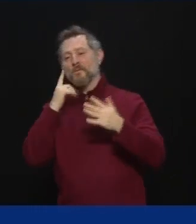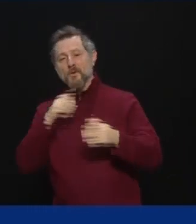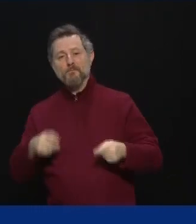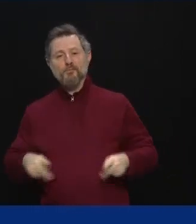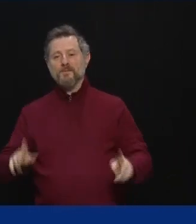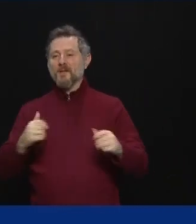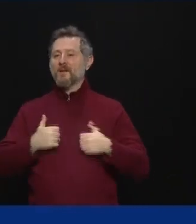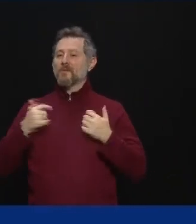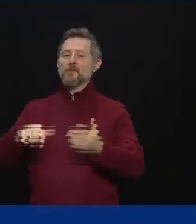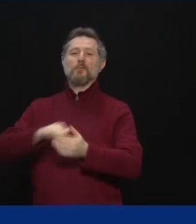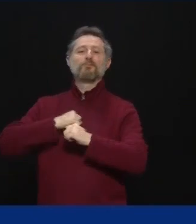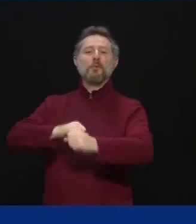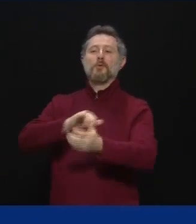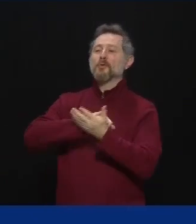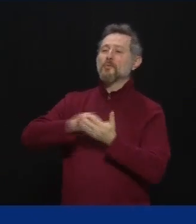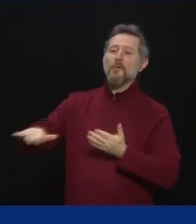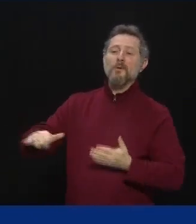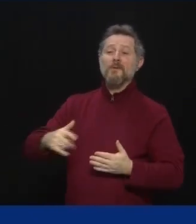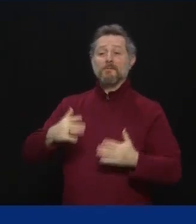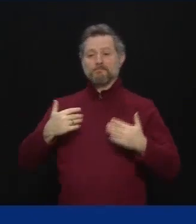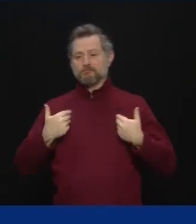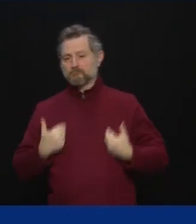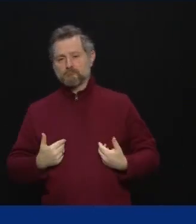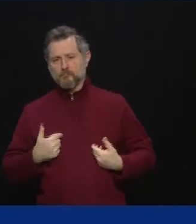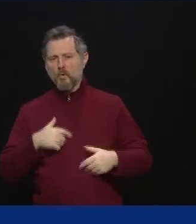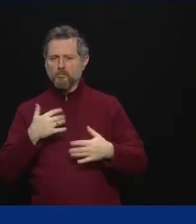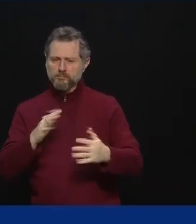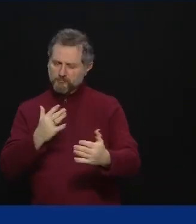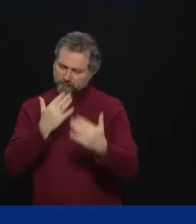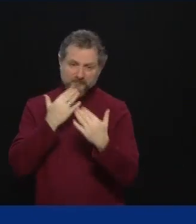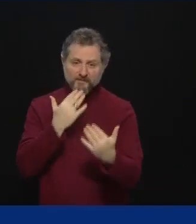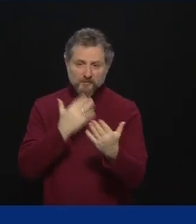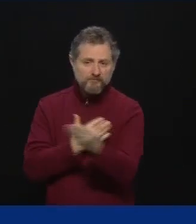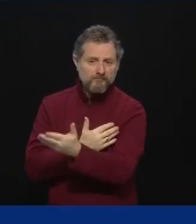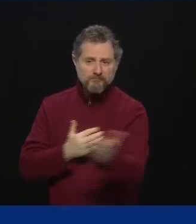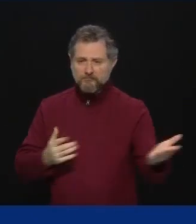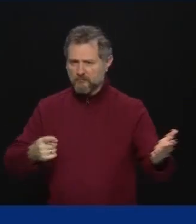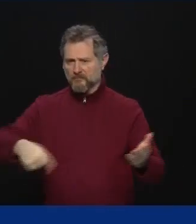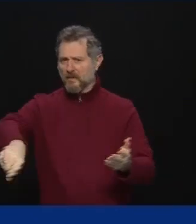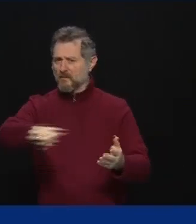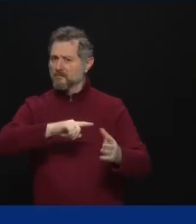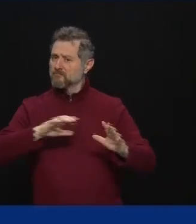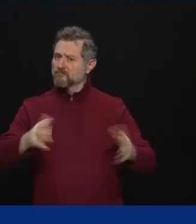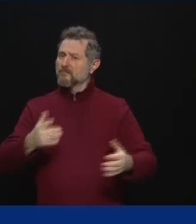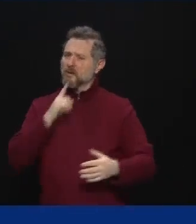HAVE A SAFE AND HEALTHY SEASON, SEASON OF GRATITUDE.